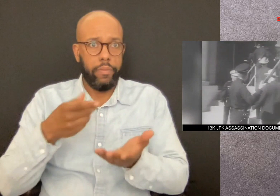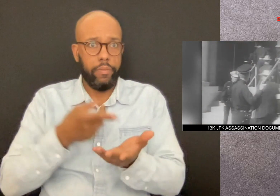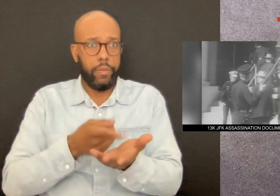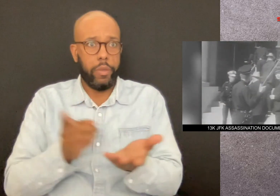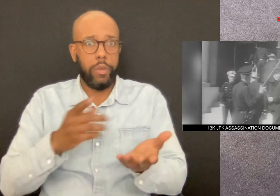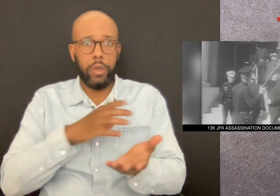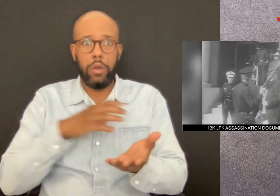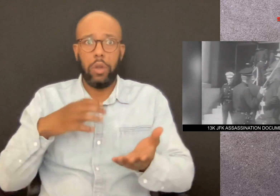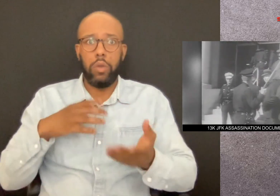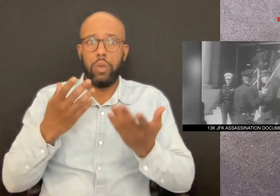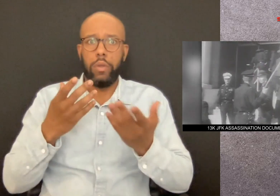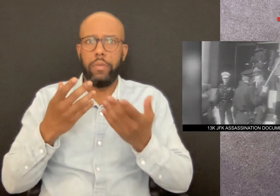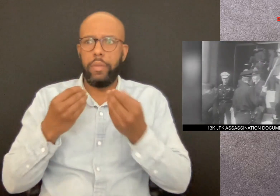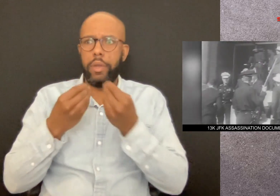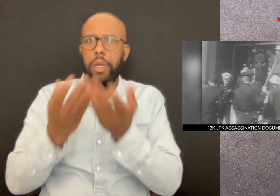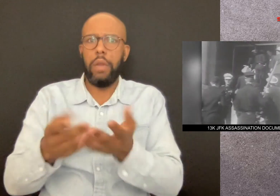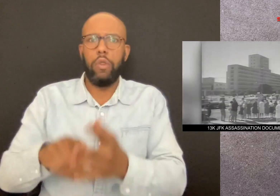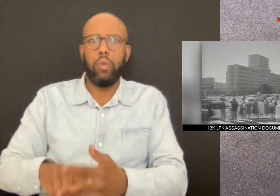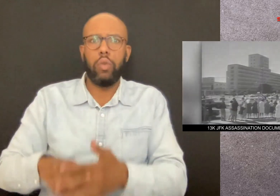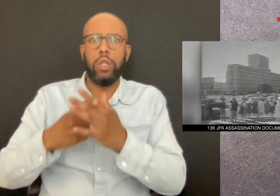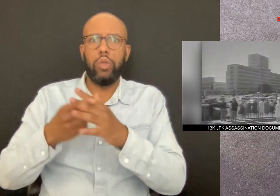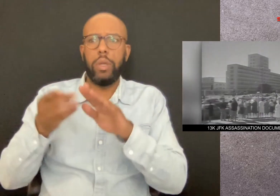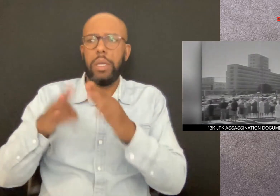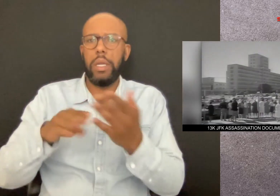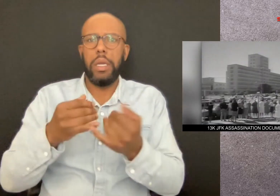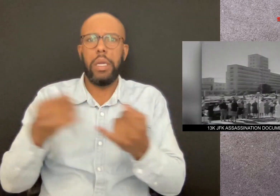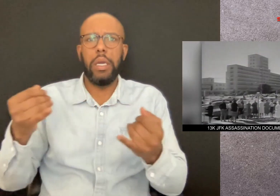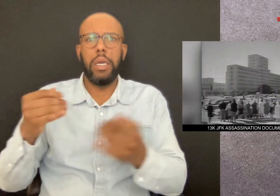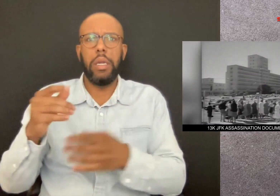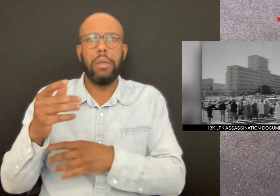they gave the original deadline of 2017